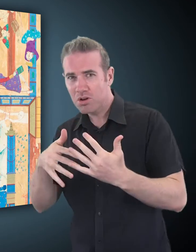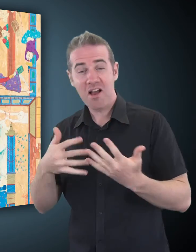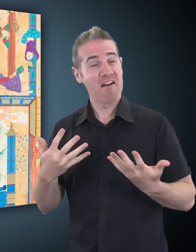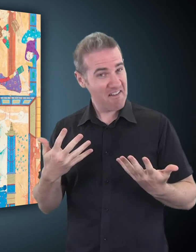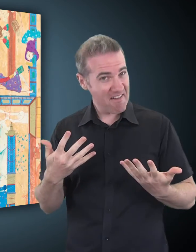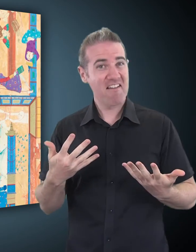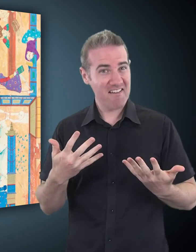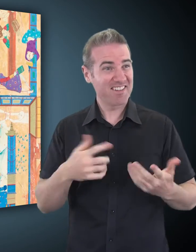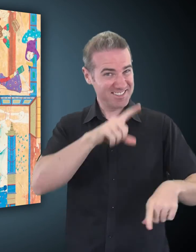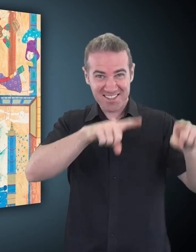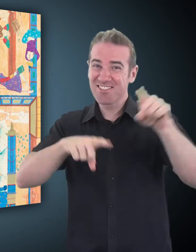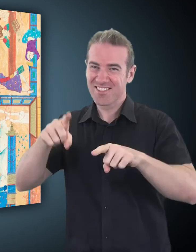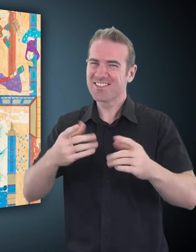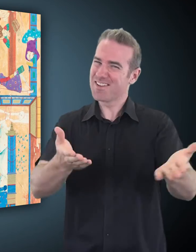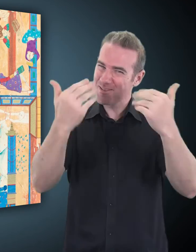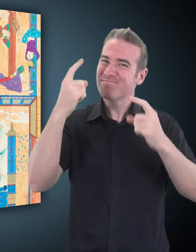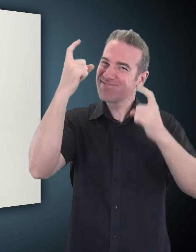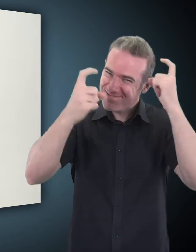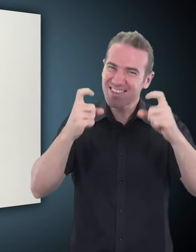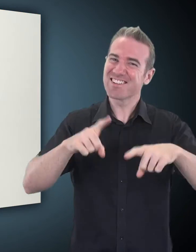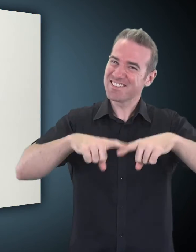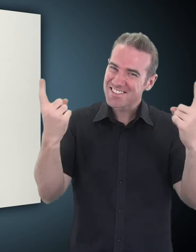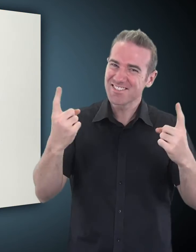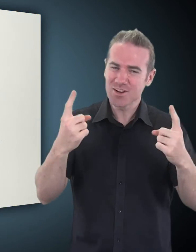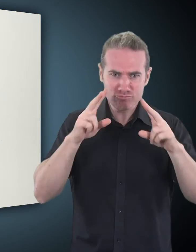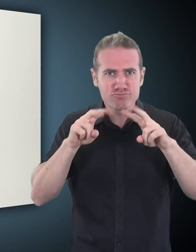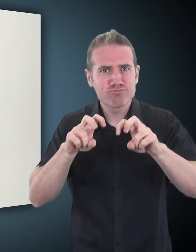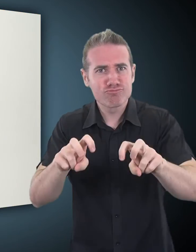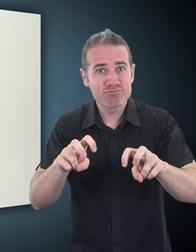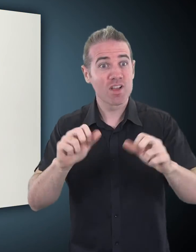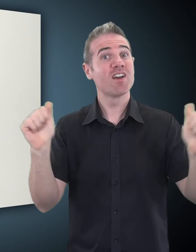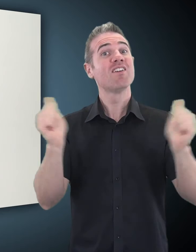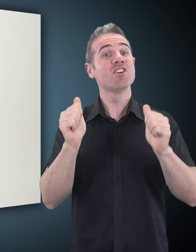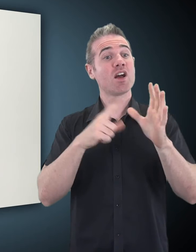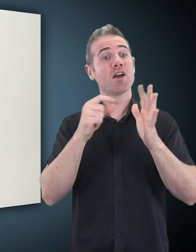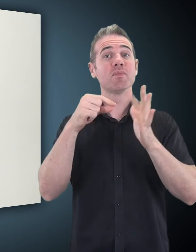social or historic aspect represented; if you're encouraged to think differently or to investigate